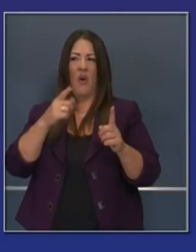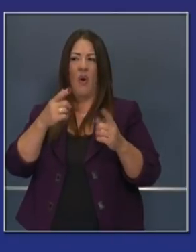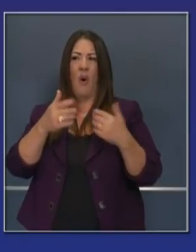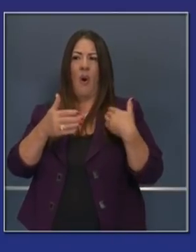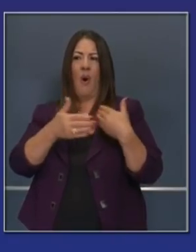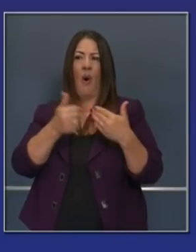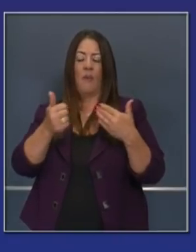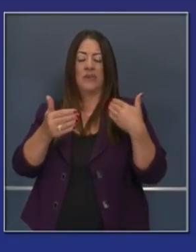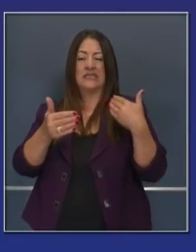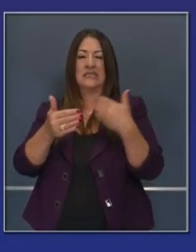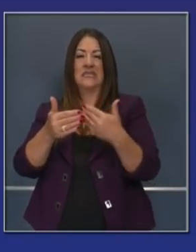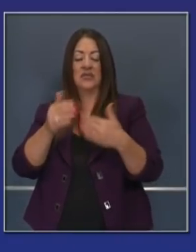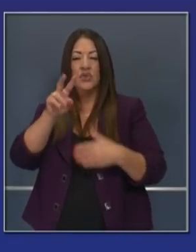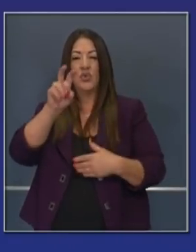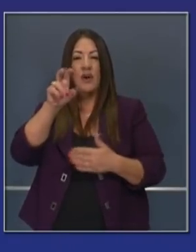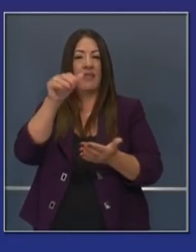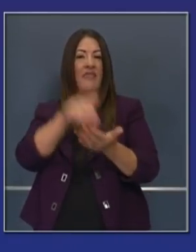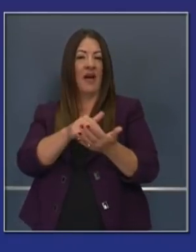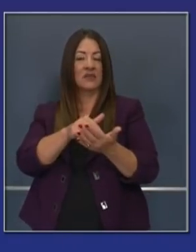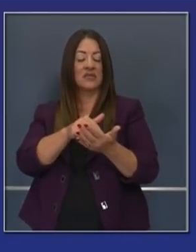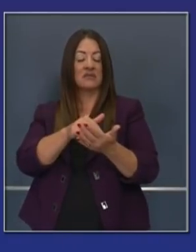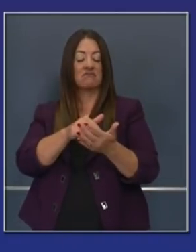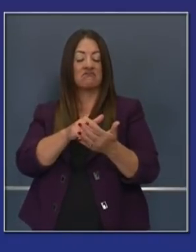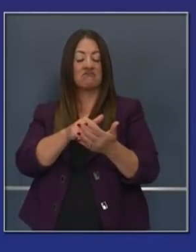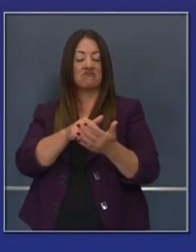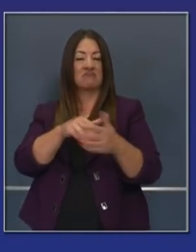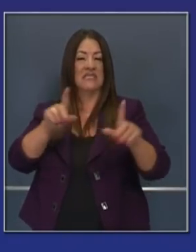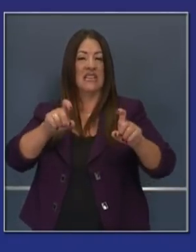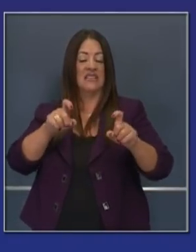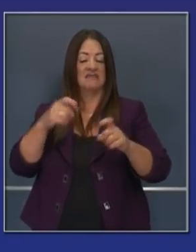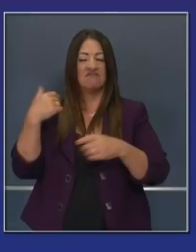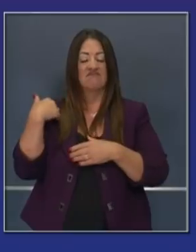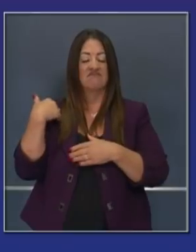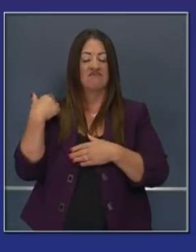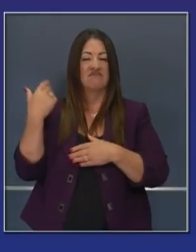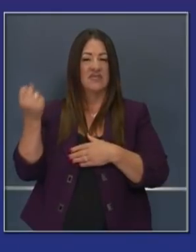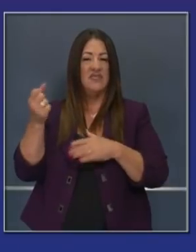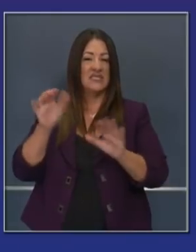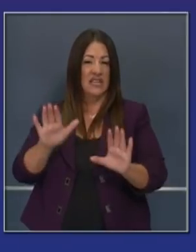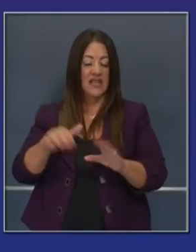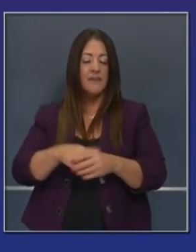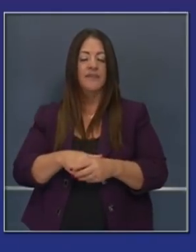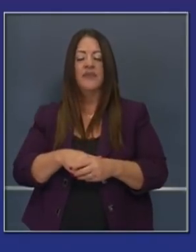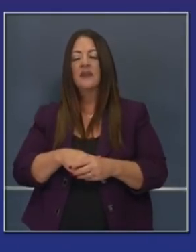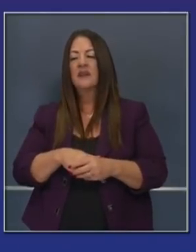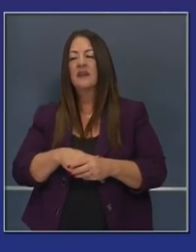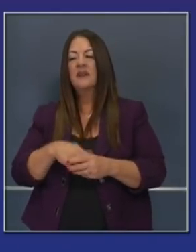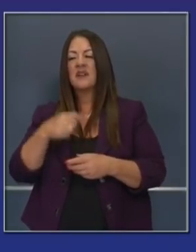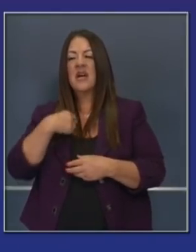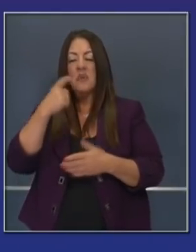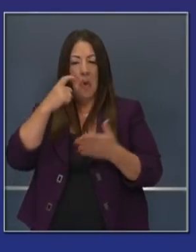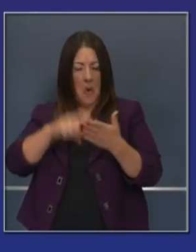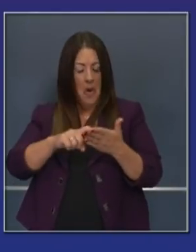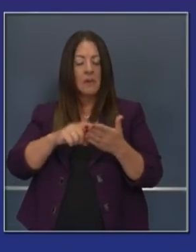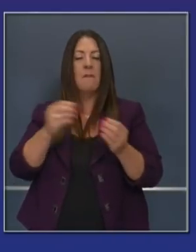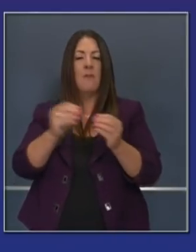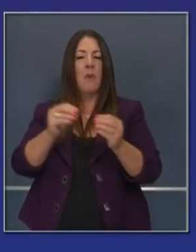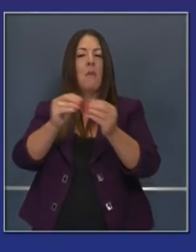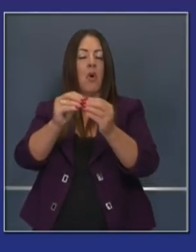JUST SHY OF 134,000 AVERAGE NUMBER OF DAILY TESTS. 144,000 YESTERDAY. WE GOT SHY, JUST SHY OF 200,000